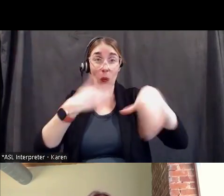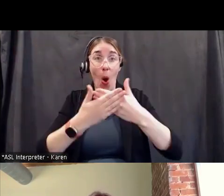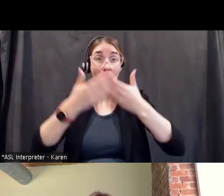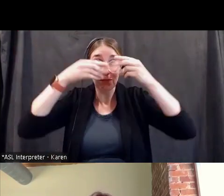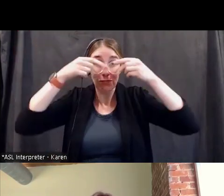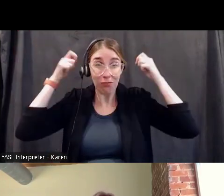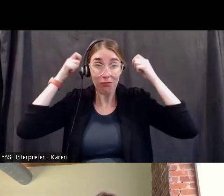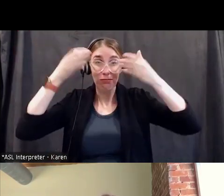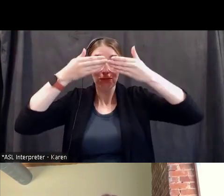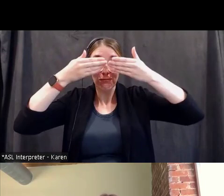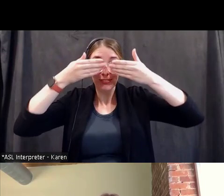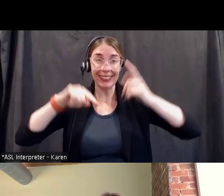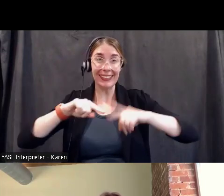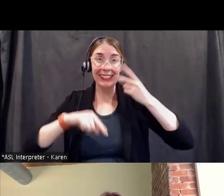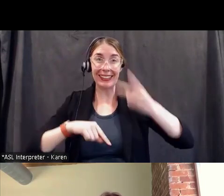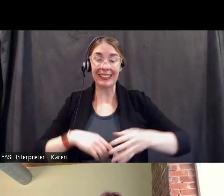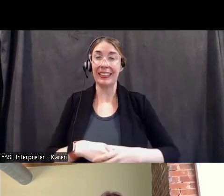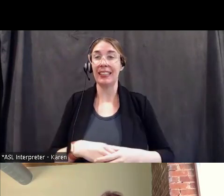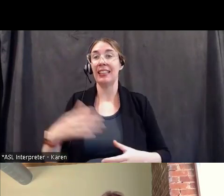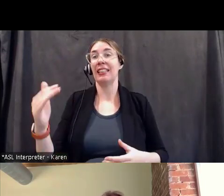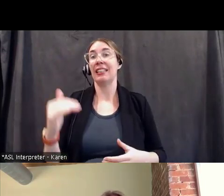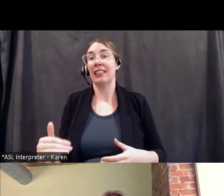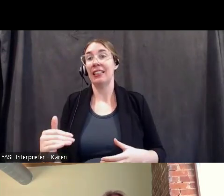And then we also have a website called explore Georgia.